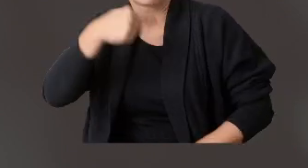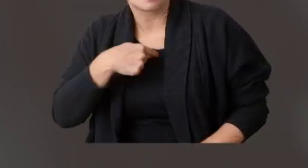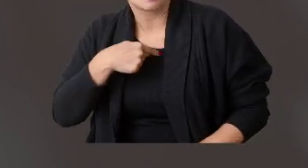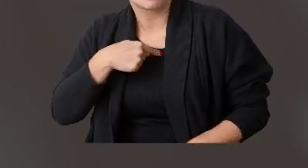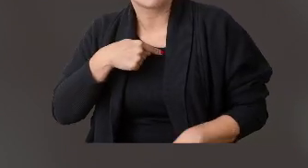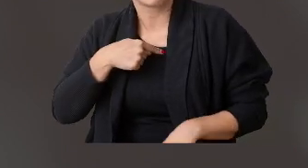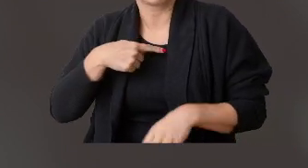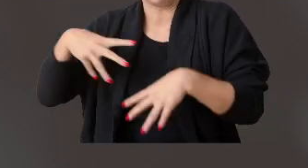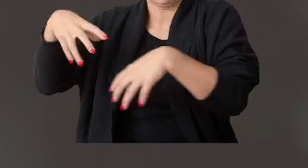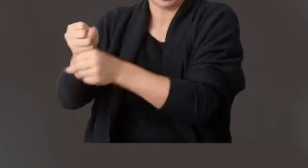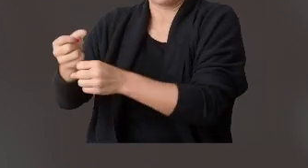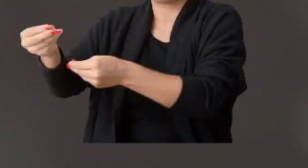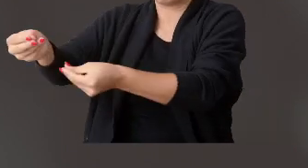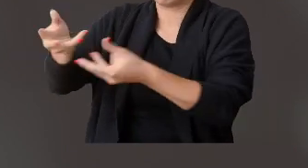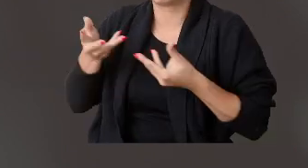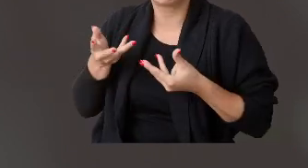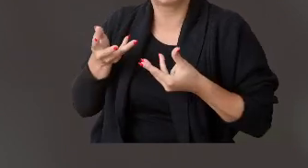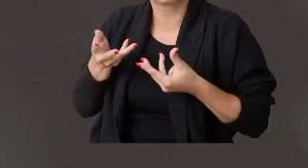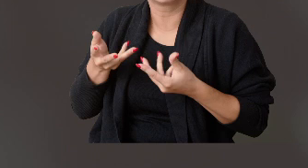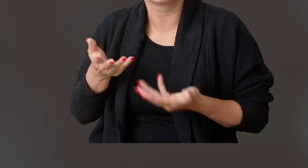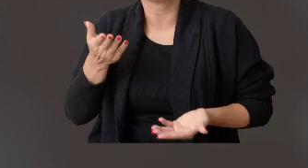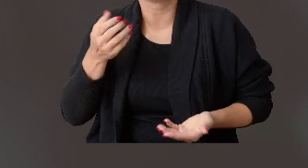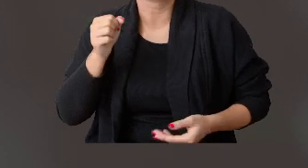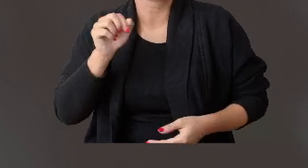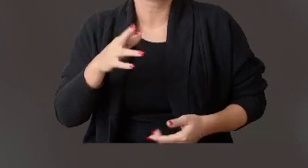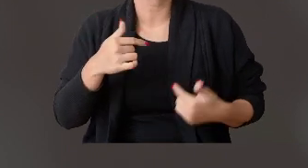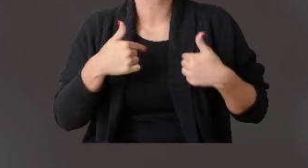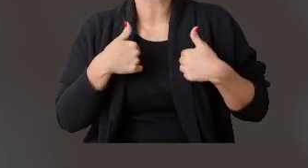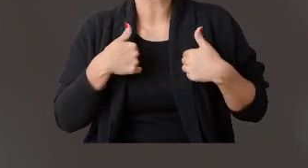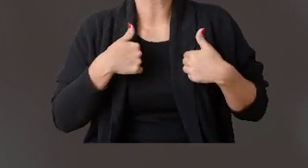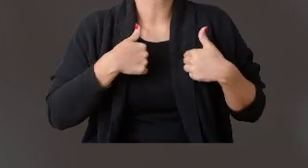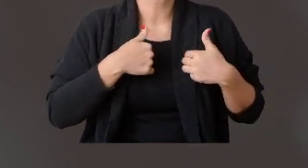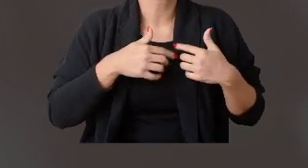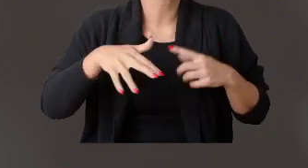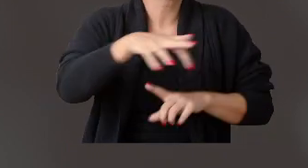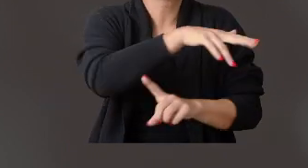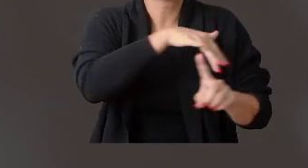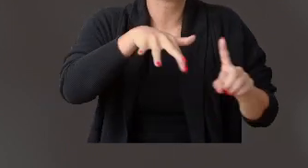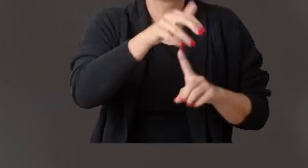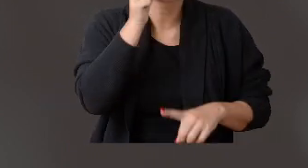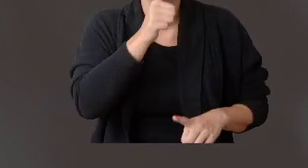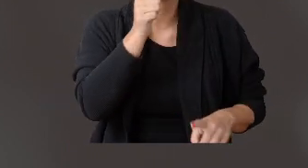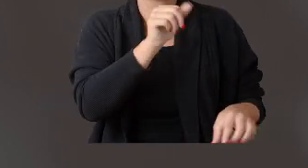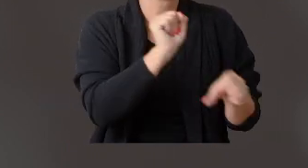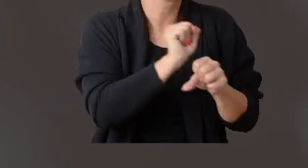It is for someone who is moving through some of these environments just daily work.